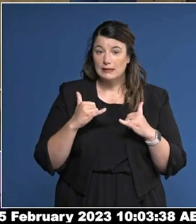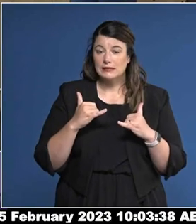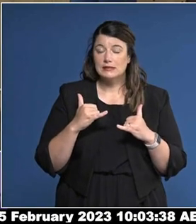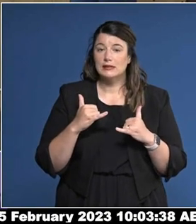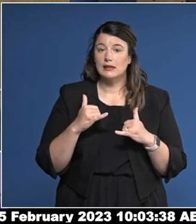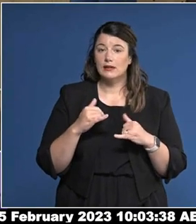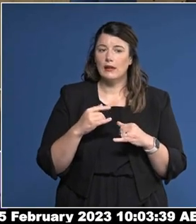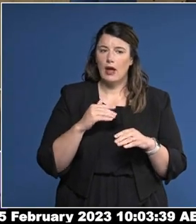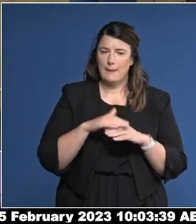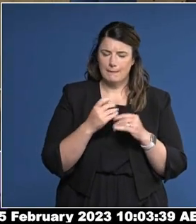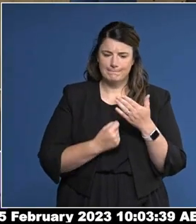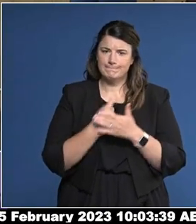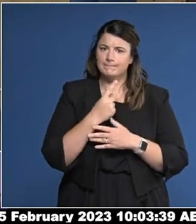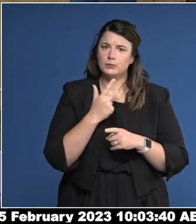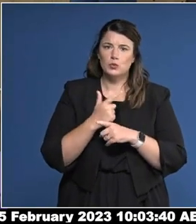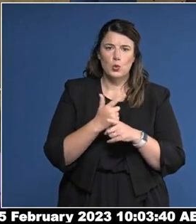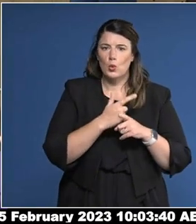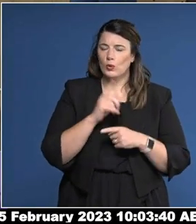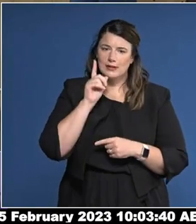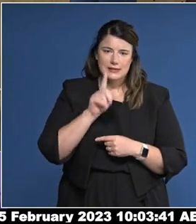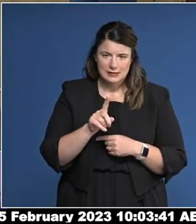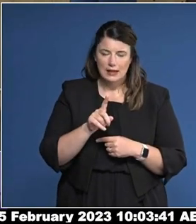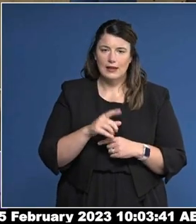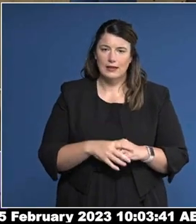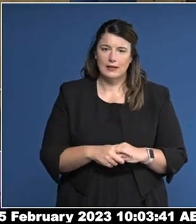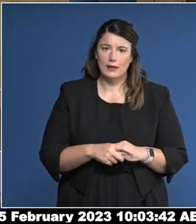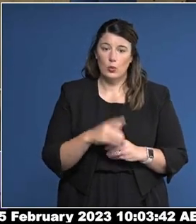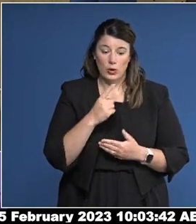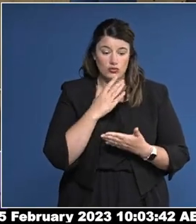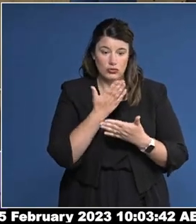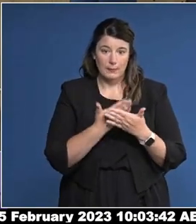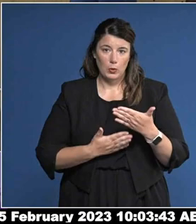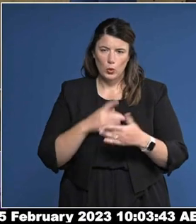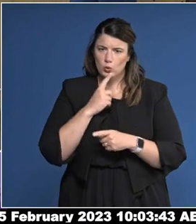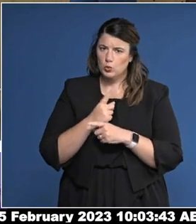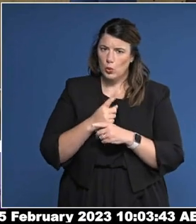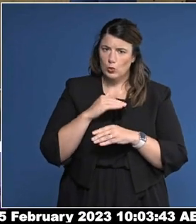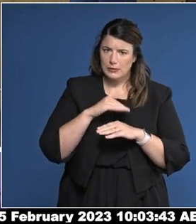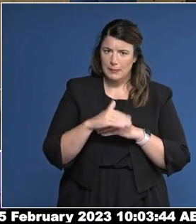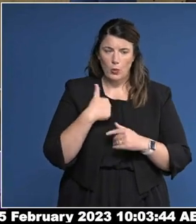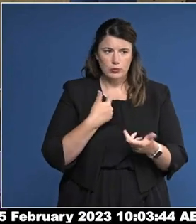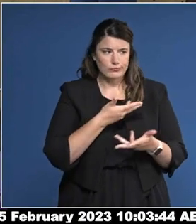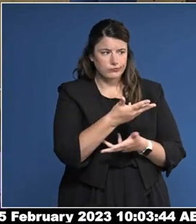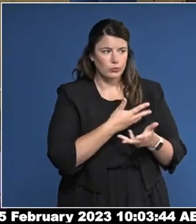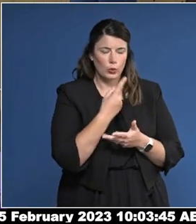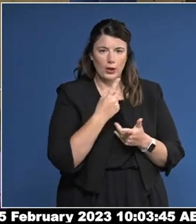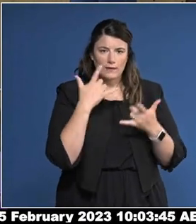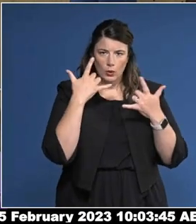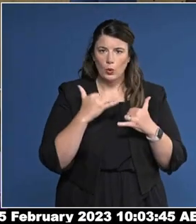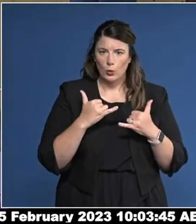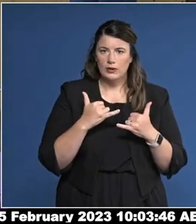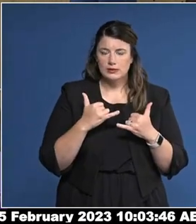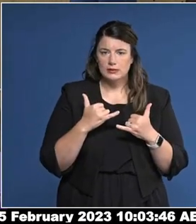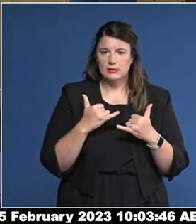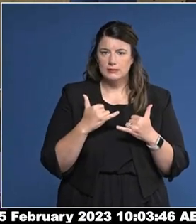yesterday and the report that was referred to in some detail on Sunnyfield.